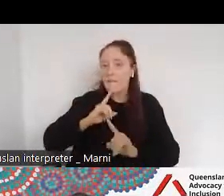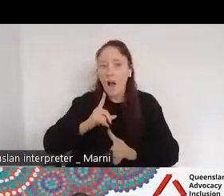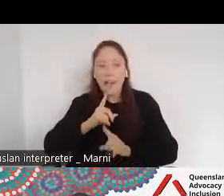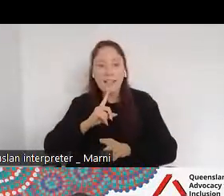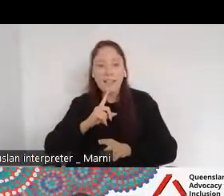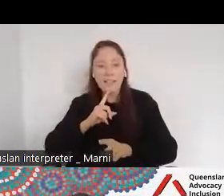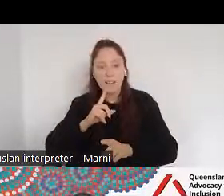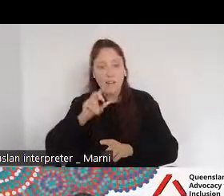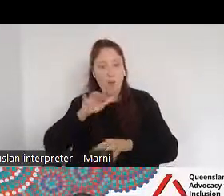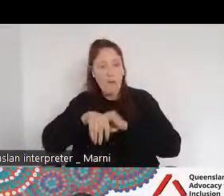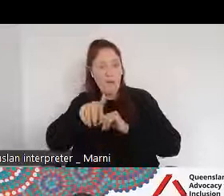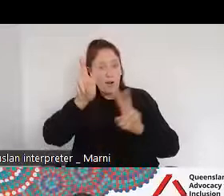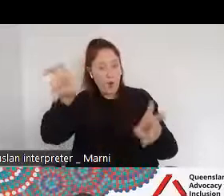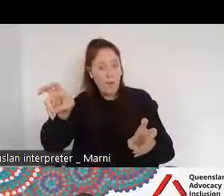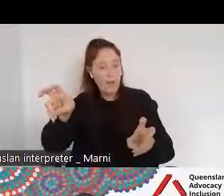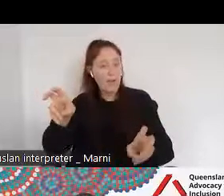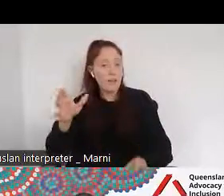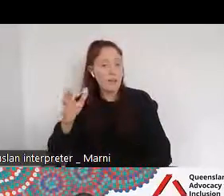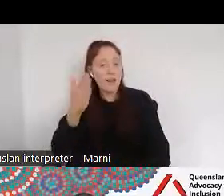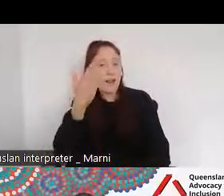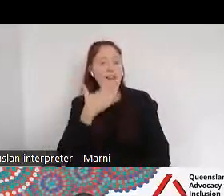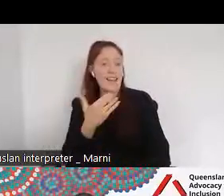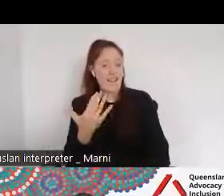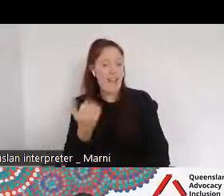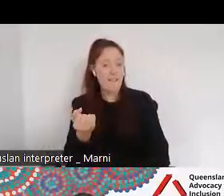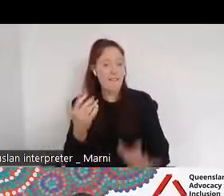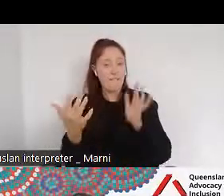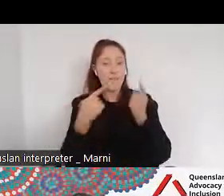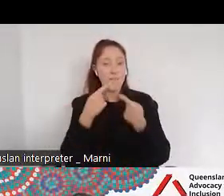please feel free to reach out to us on the details provided on the screen. They will be